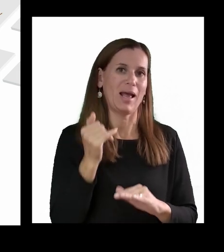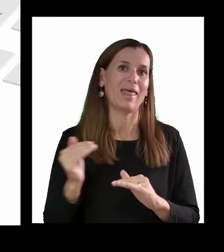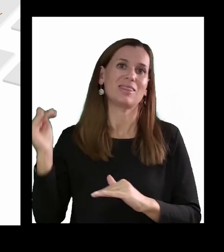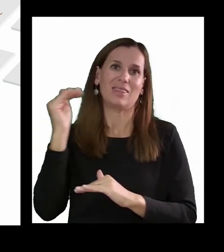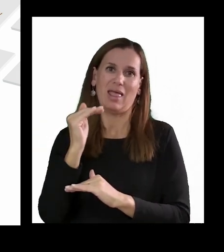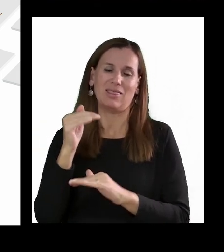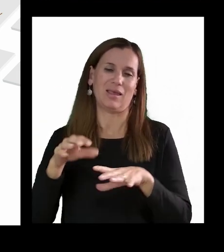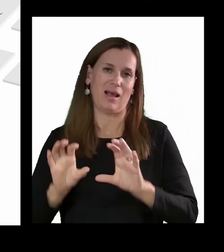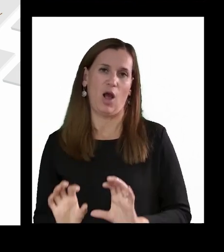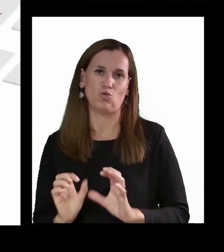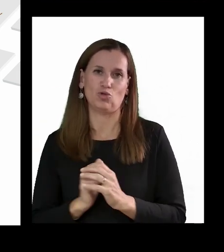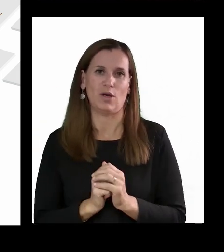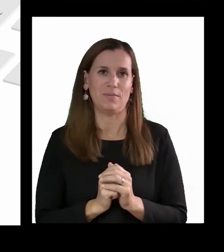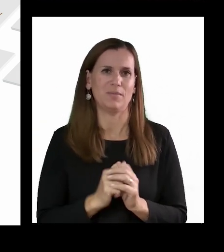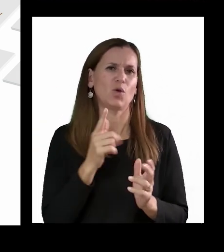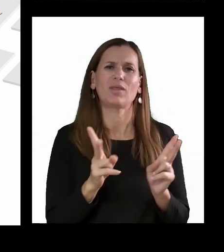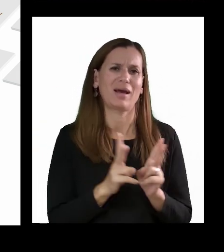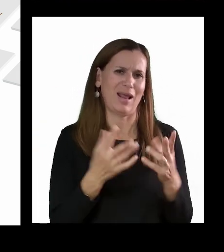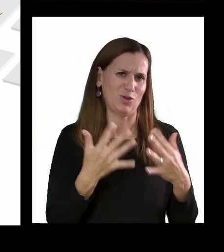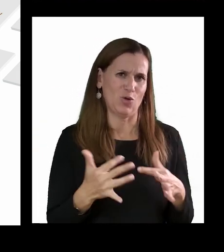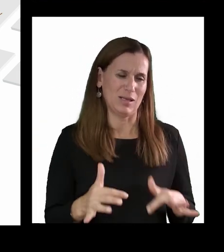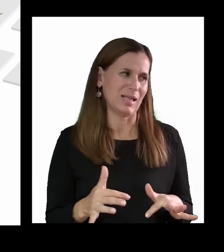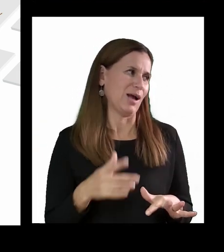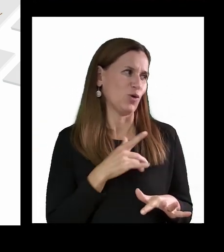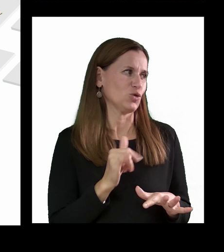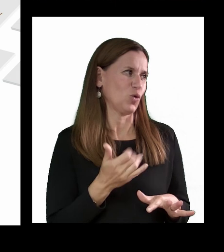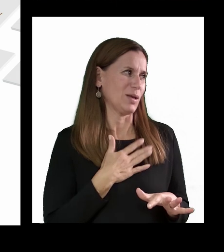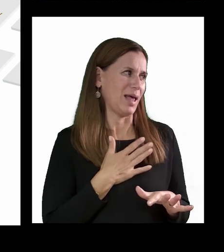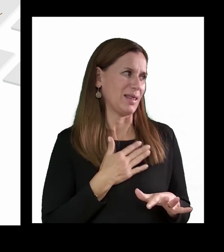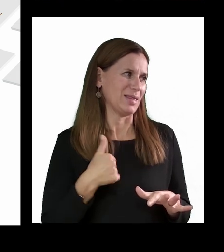So explaining very fast. This is our tool.